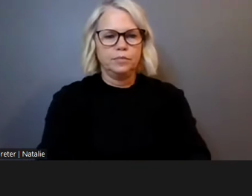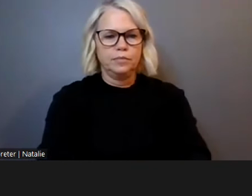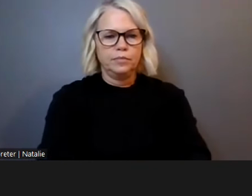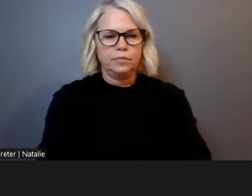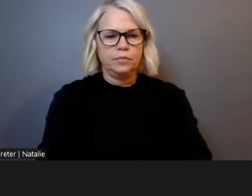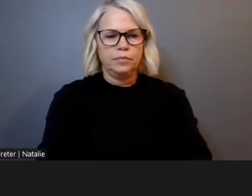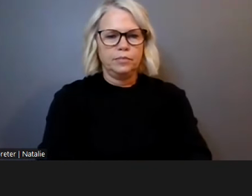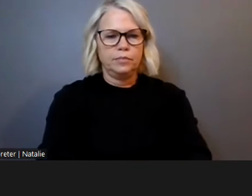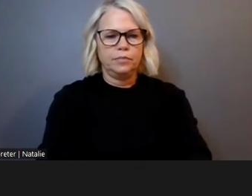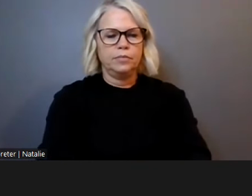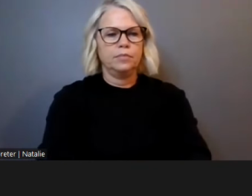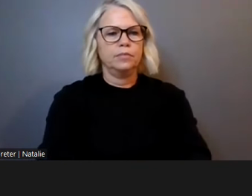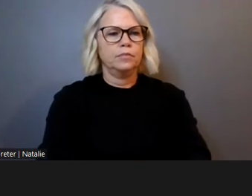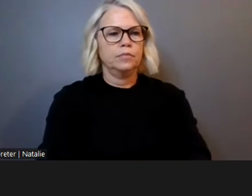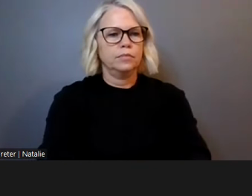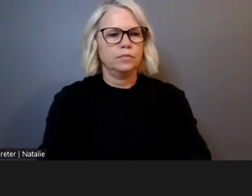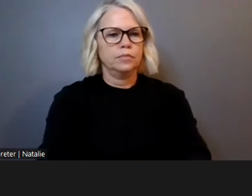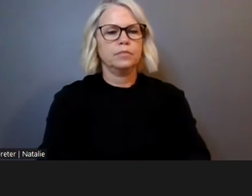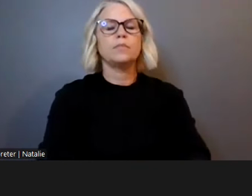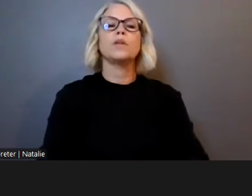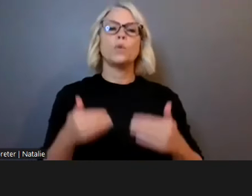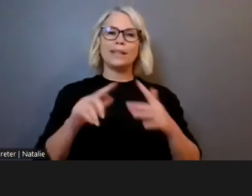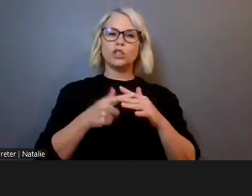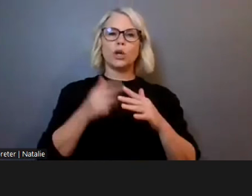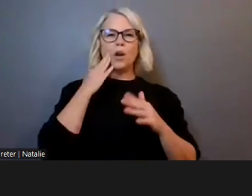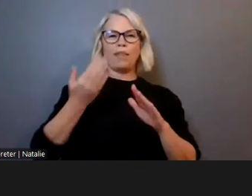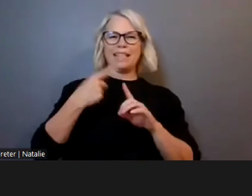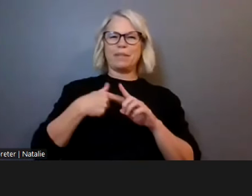I know last month we had quite a few new attendees joining us for the first time.